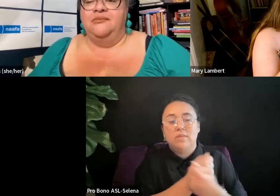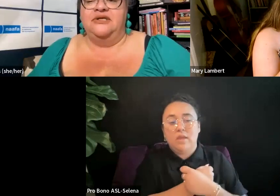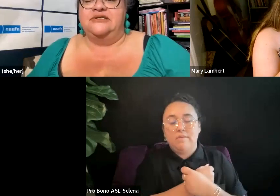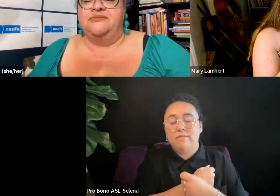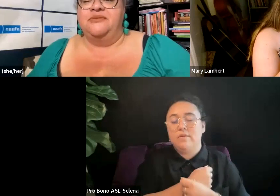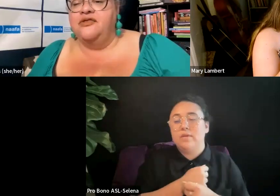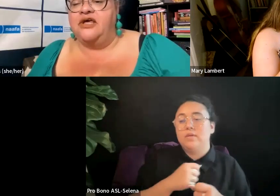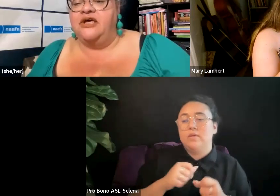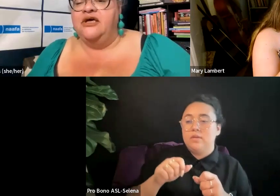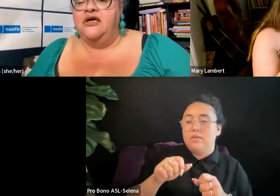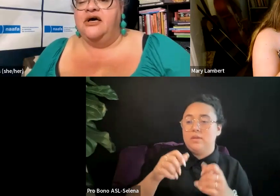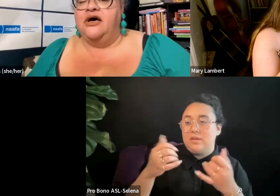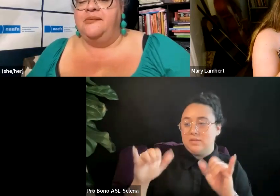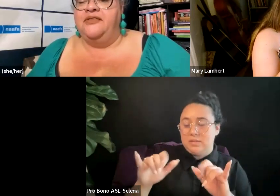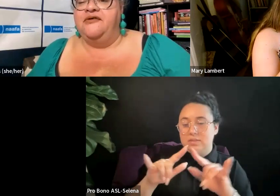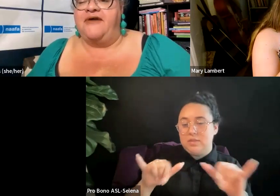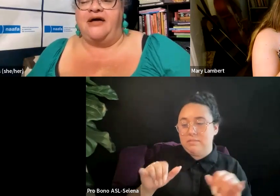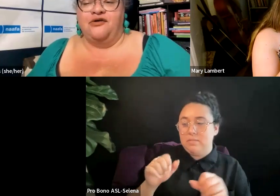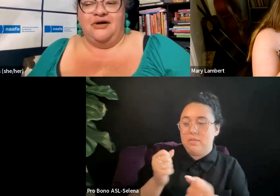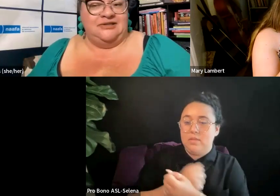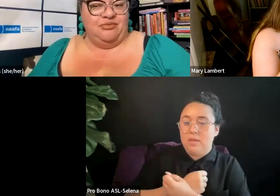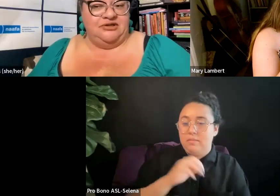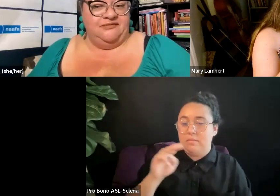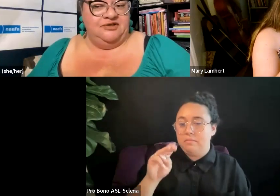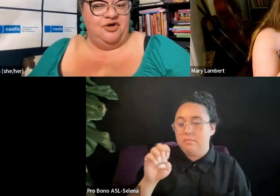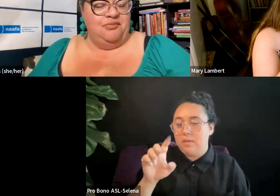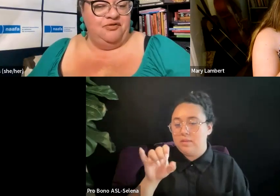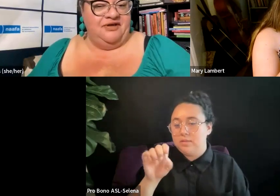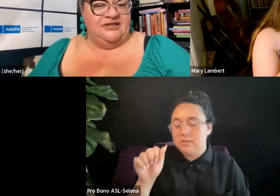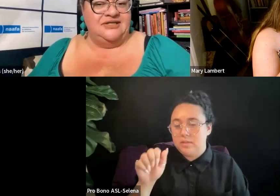Melissa McCarthy in the Fat Girl as the brunt of the joke movies?